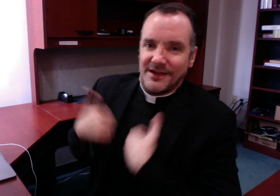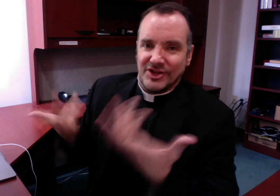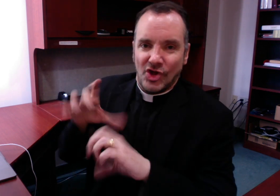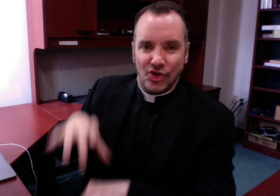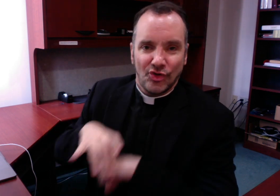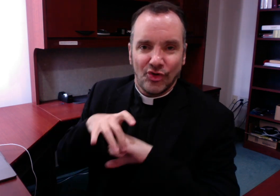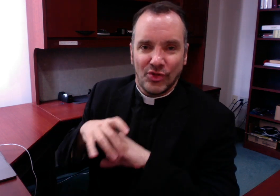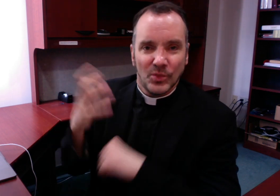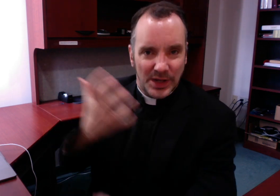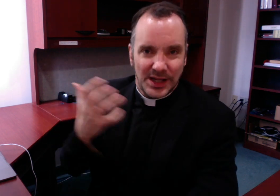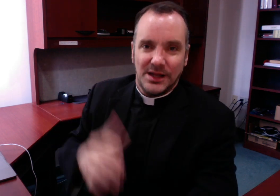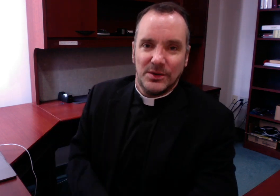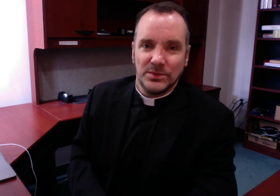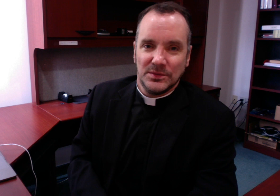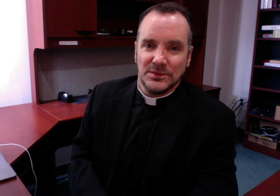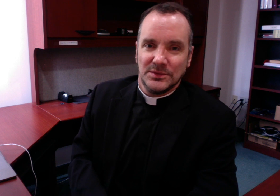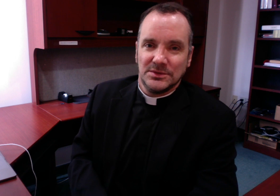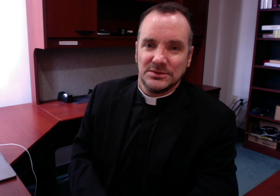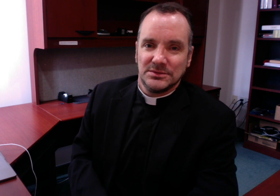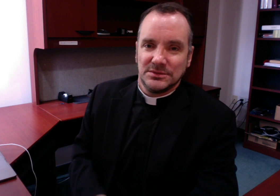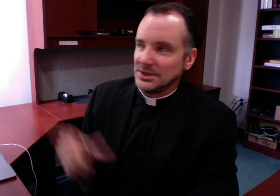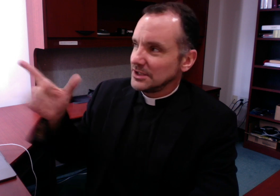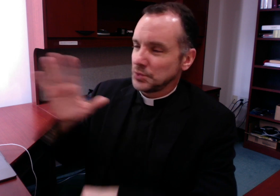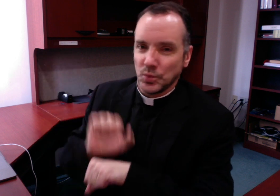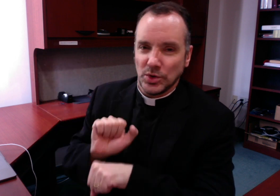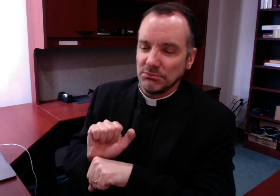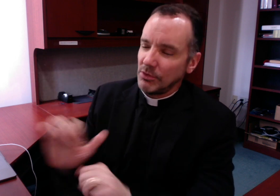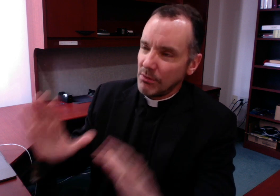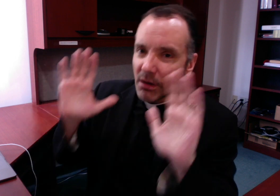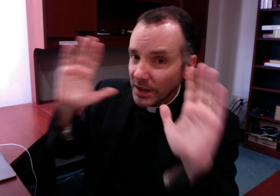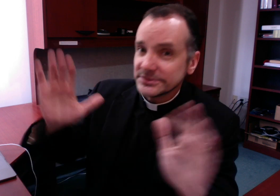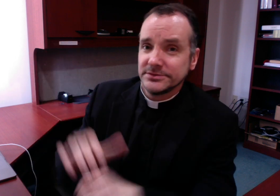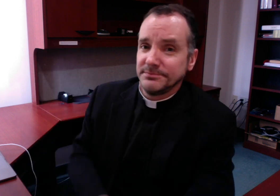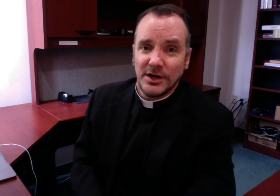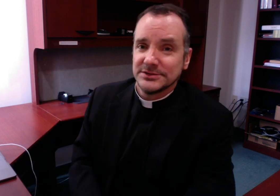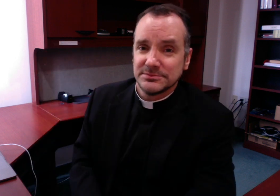like to live on earth. He did awesome and amazing work when he came here on